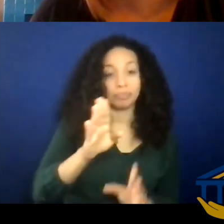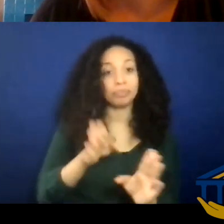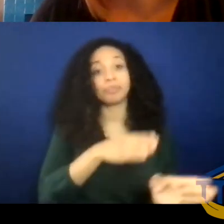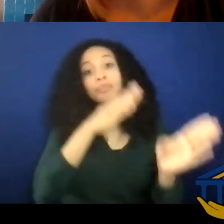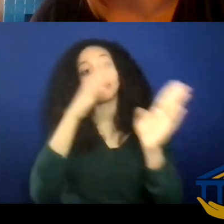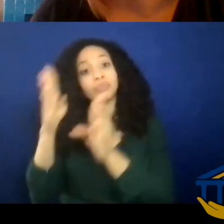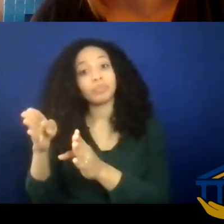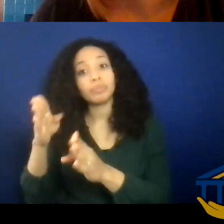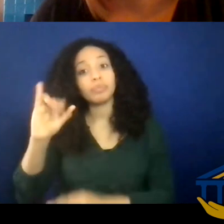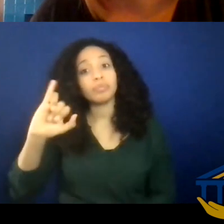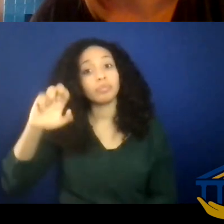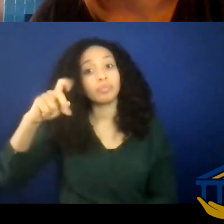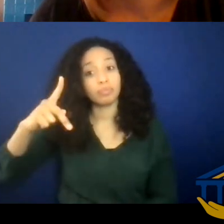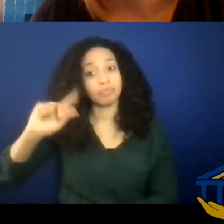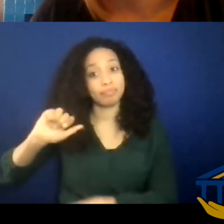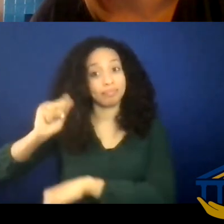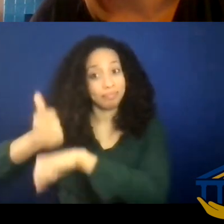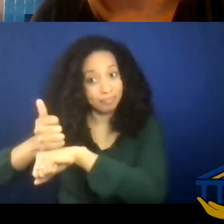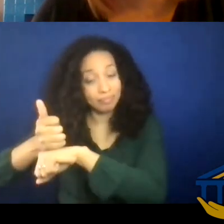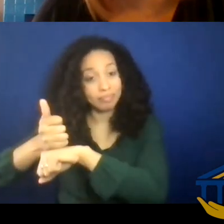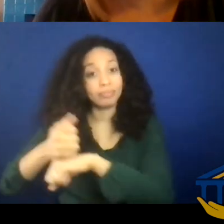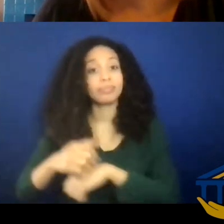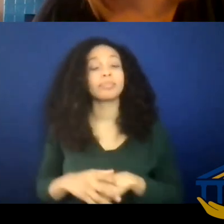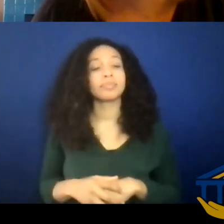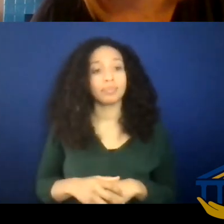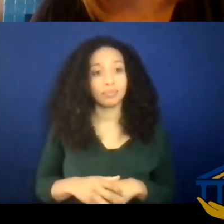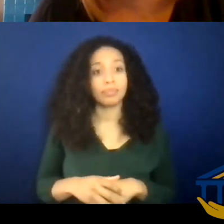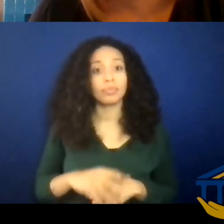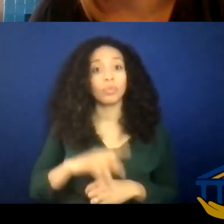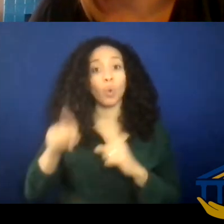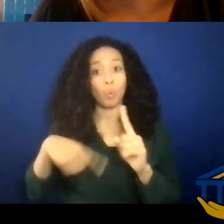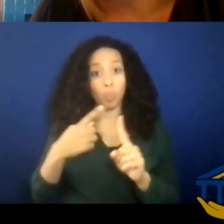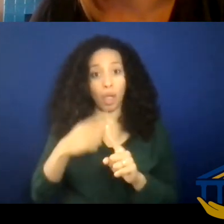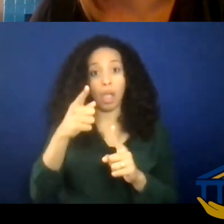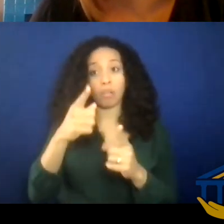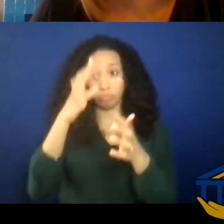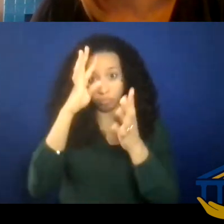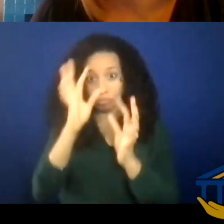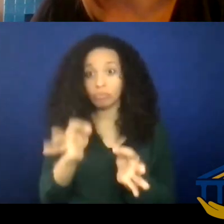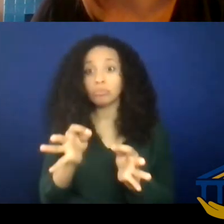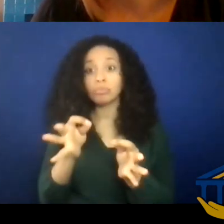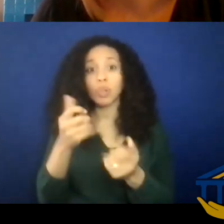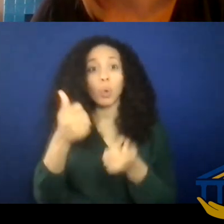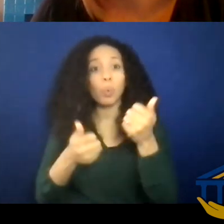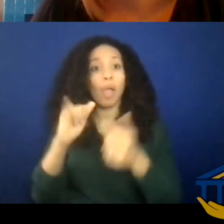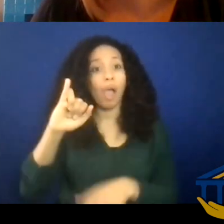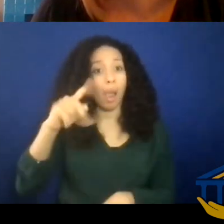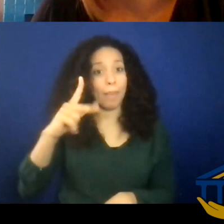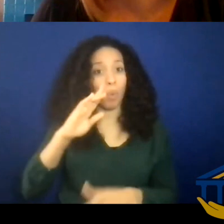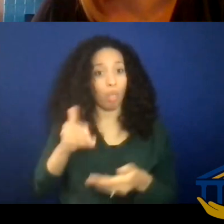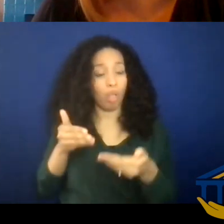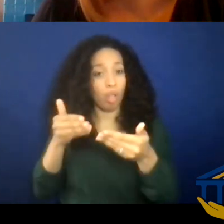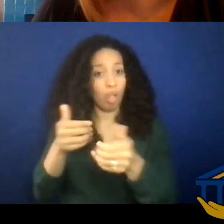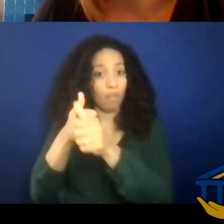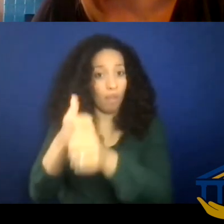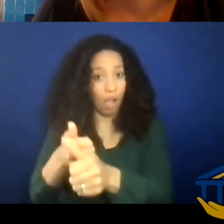once you do have agreed upon program in place, if the school does not implement it, if they don't